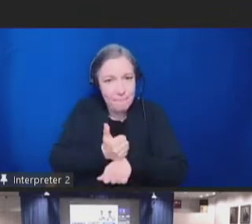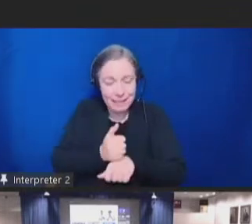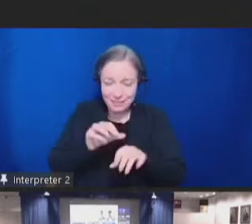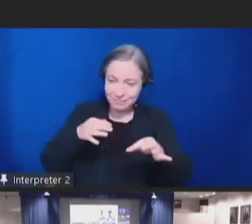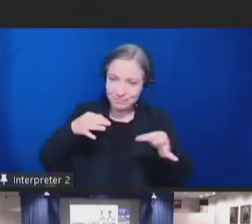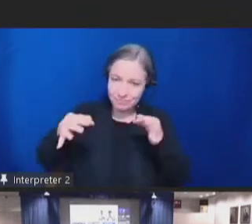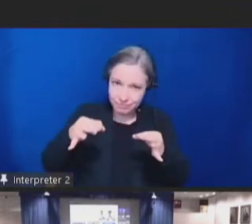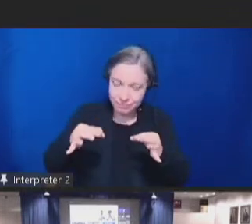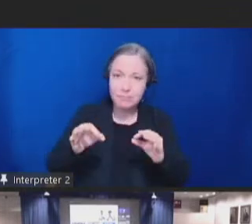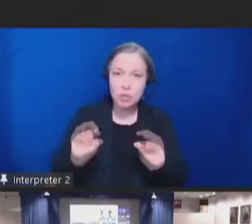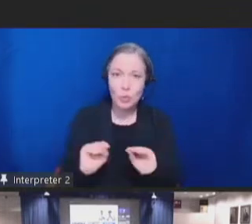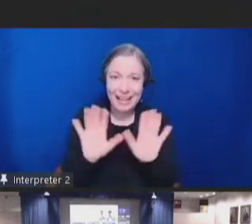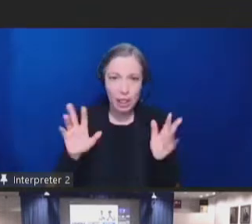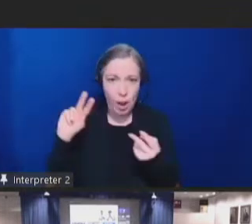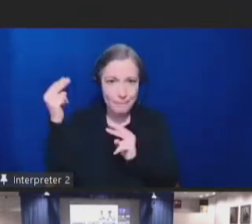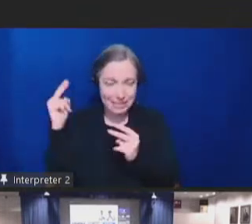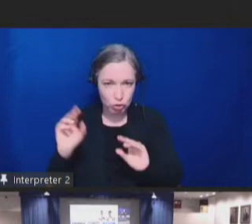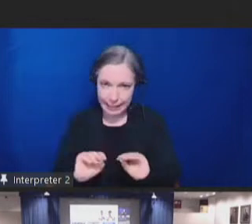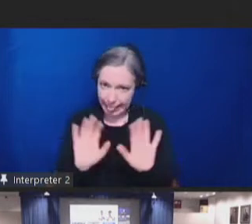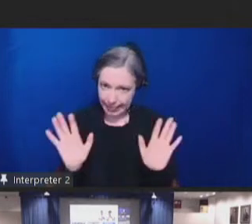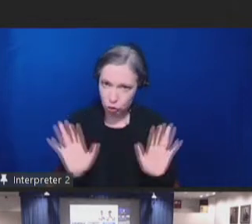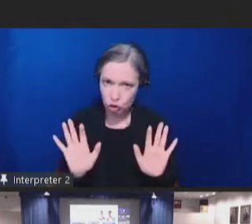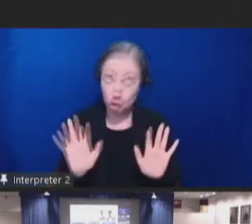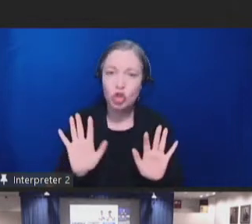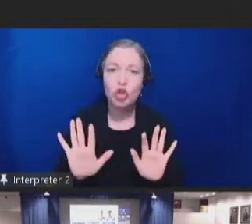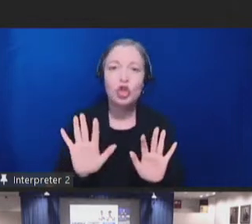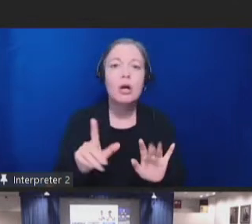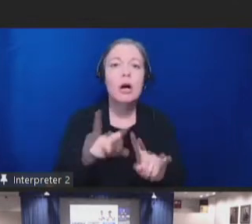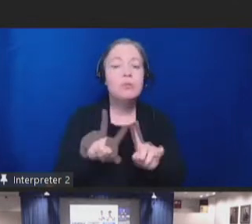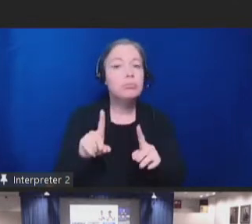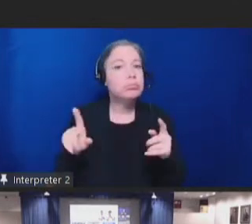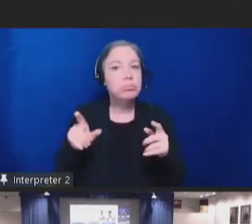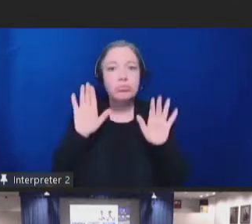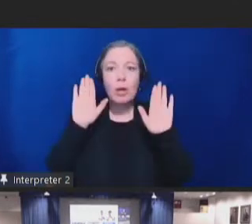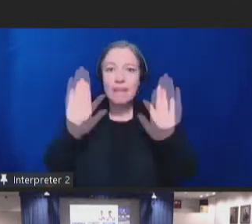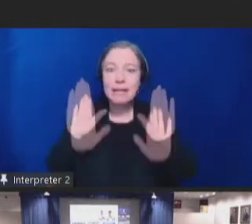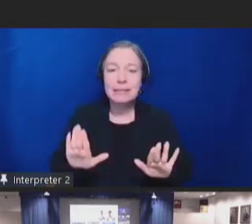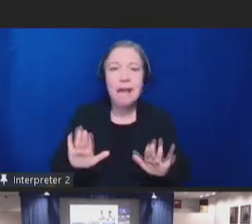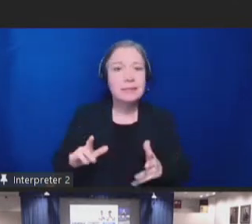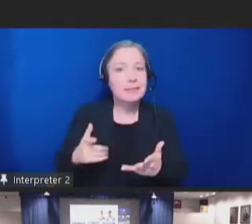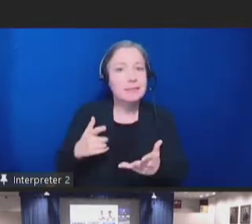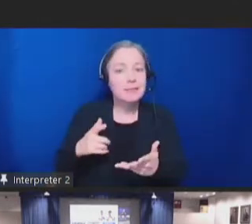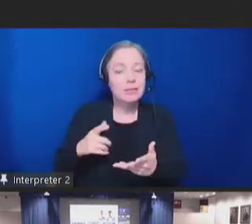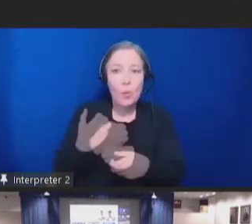program. We provided media training and talking points. We placed these doctors on local TV,